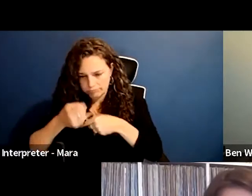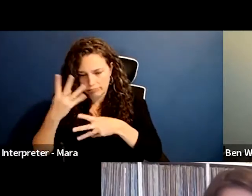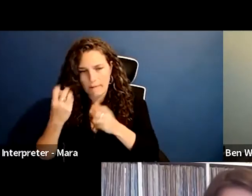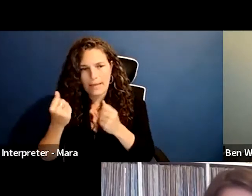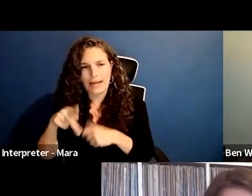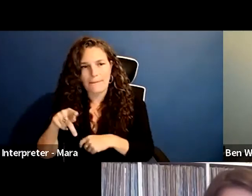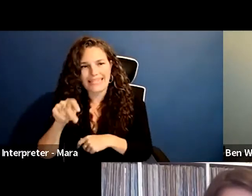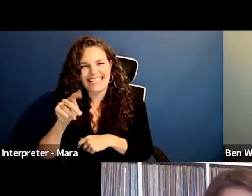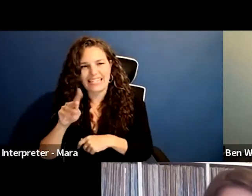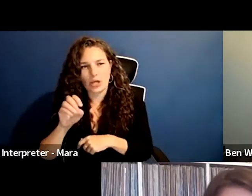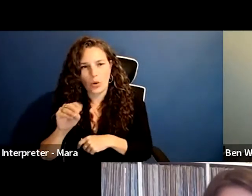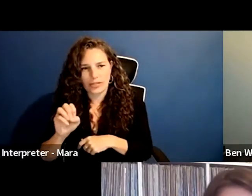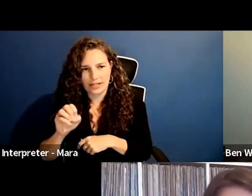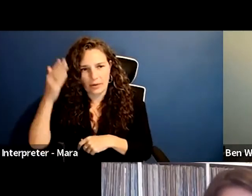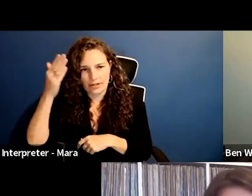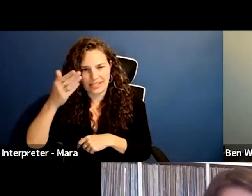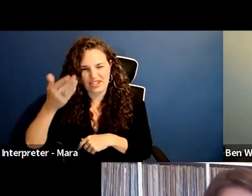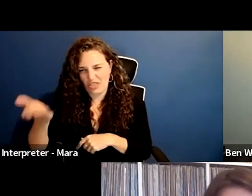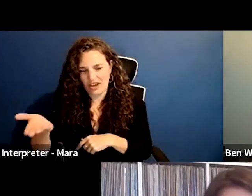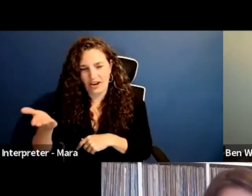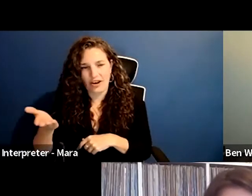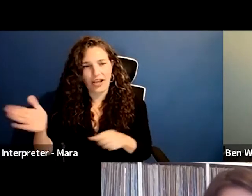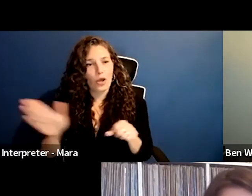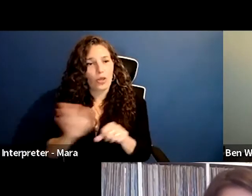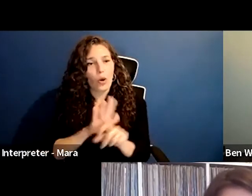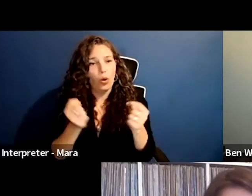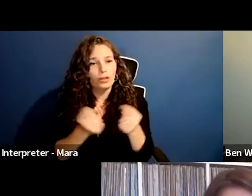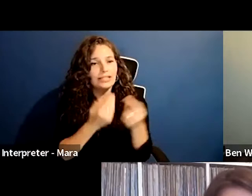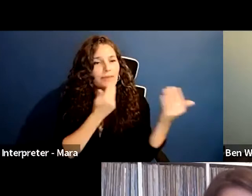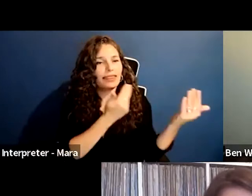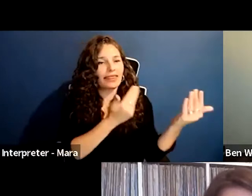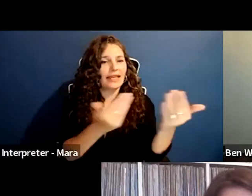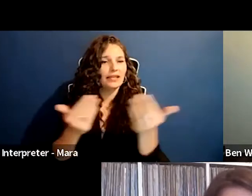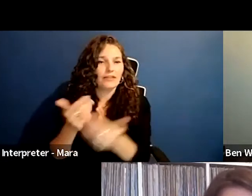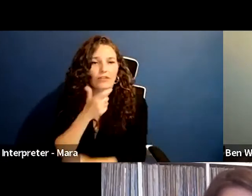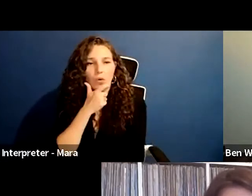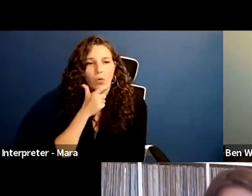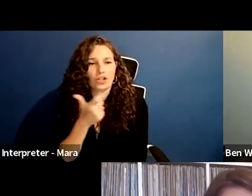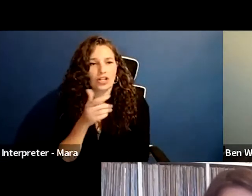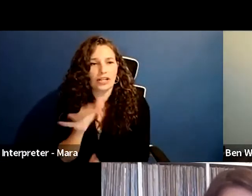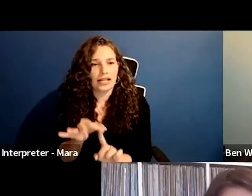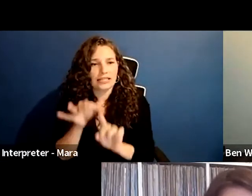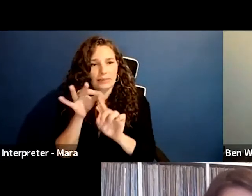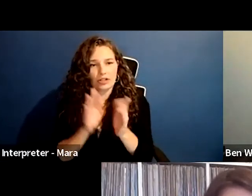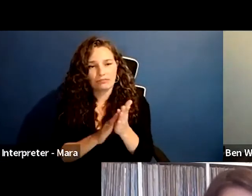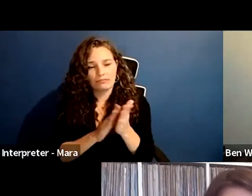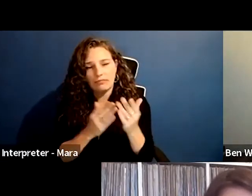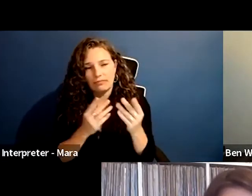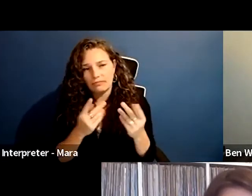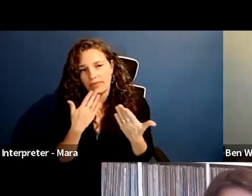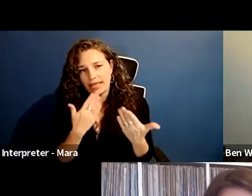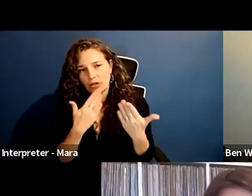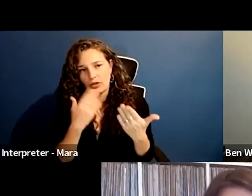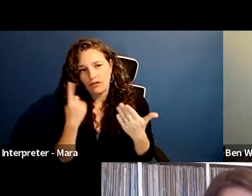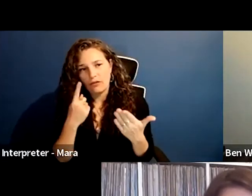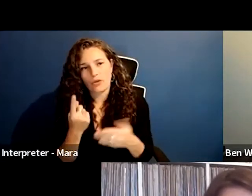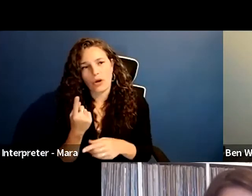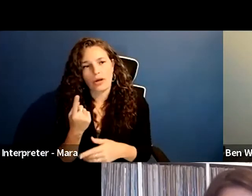On behalf of the whole team here at SAG-AFTRA, we would like to thank you for watching, with a special shout out to our regular viewers who've been tuning in each week